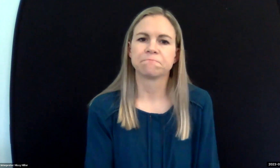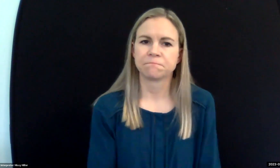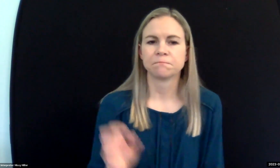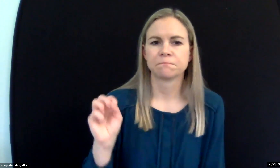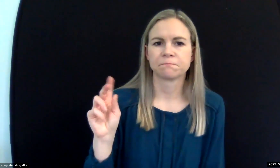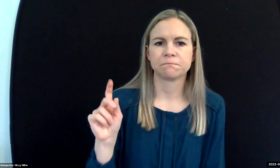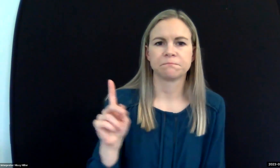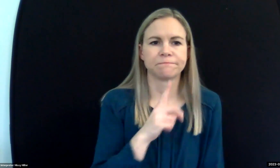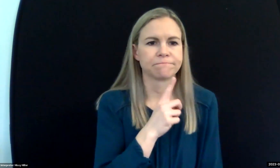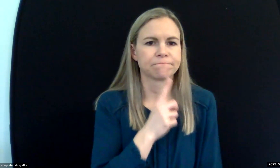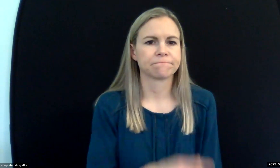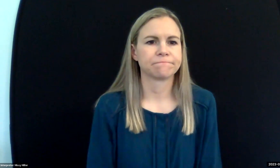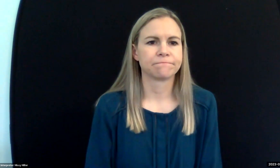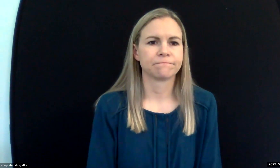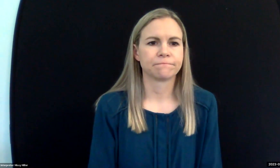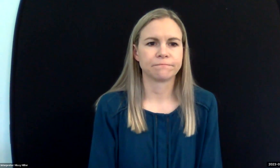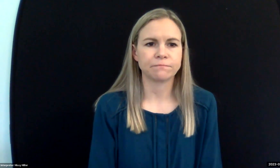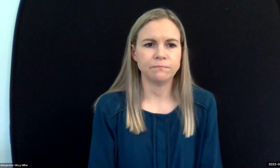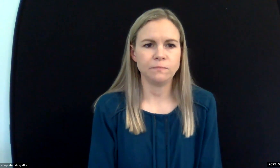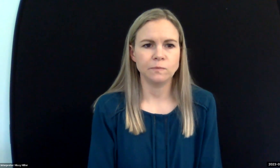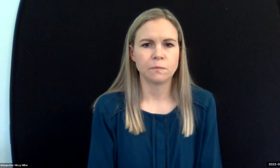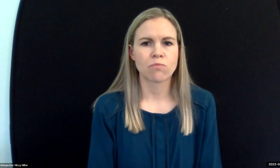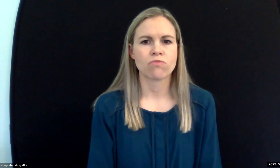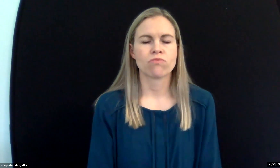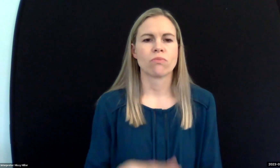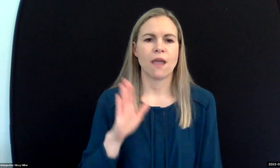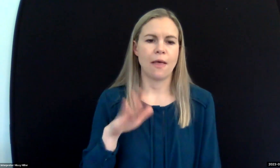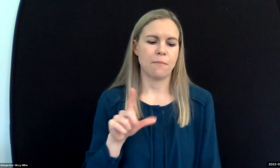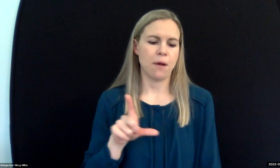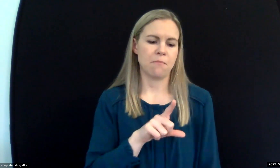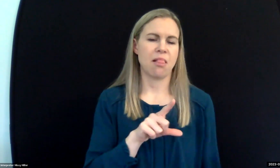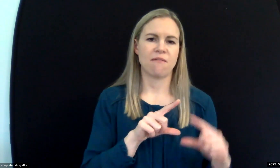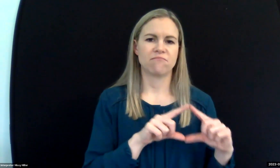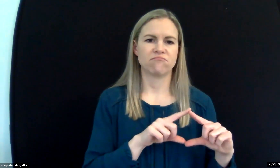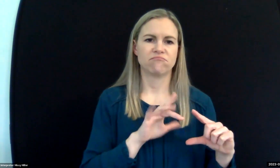Walt: Share sound. Dr. Dillahunt: Hold on a second. Walt: Bottom left box. There's a little small box.